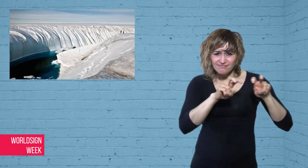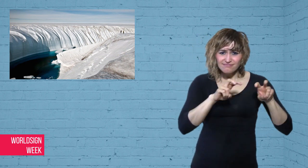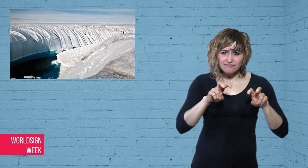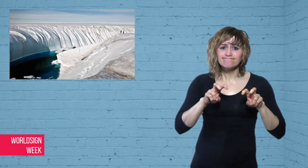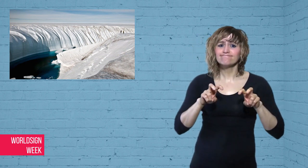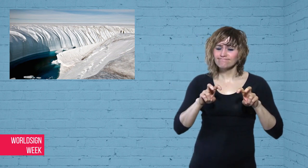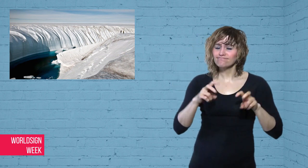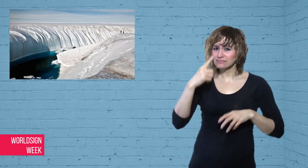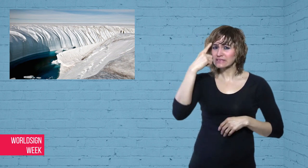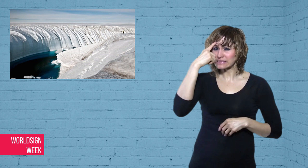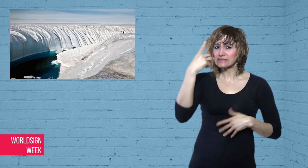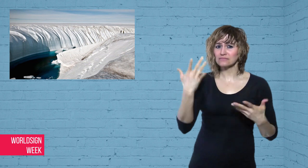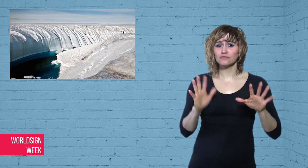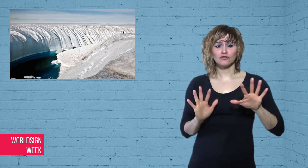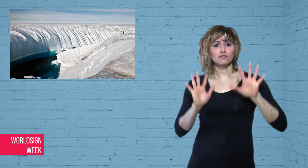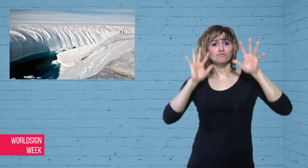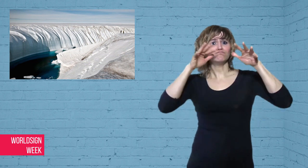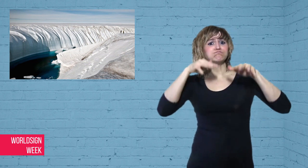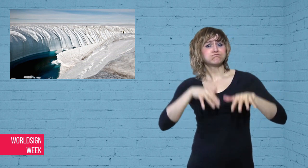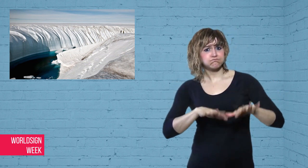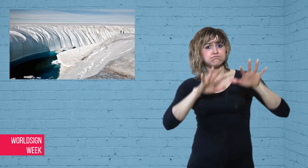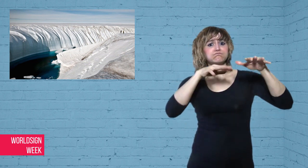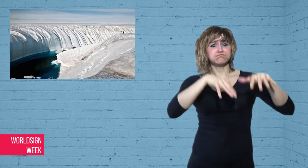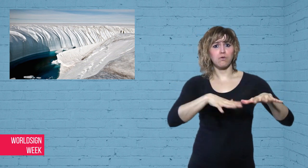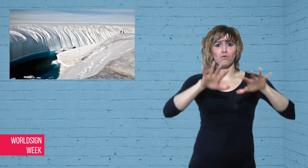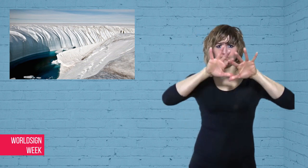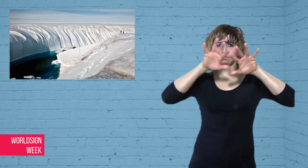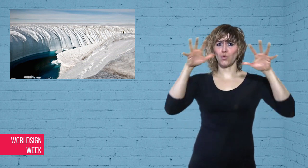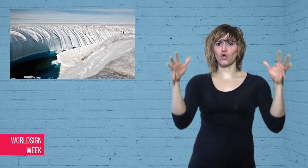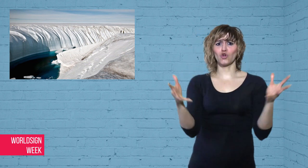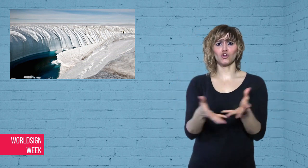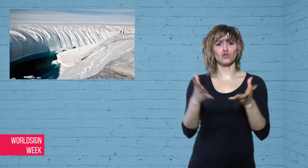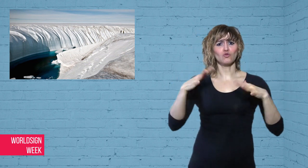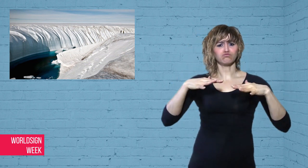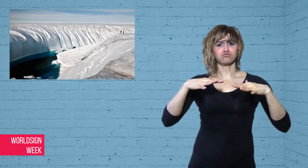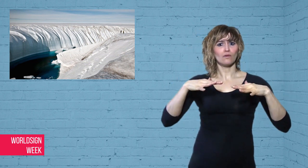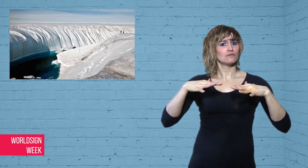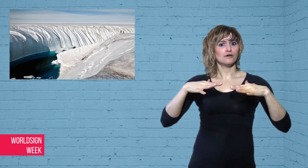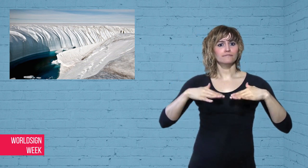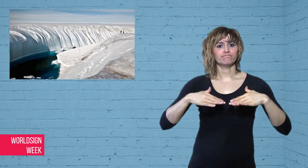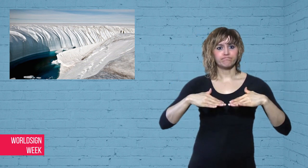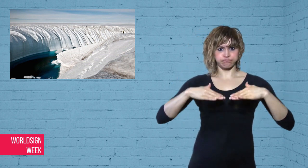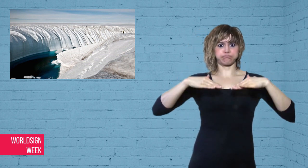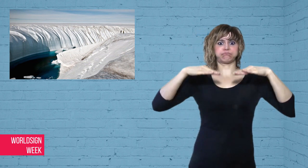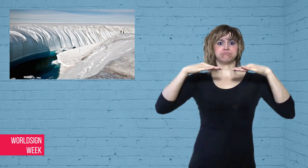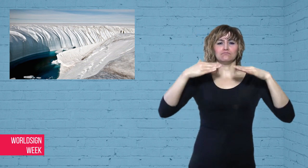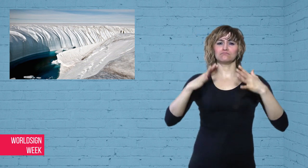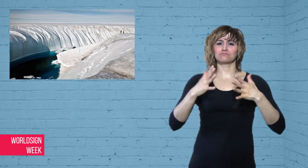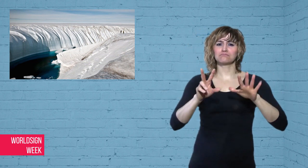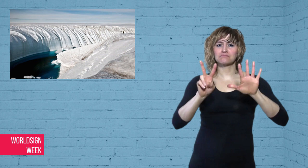Scientists estimate global sea